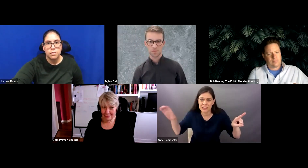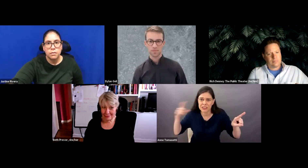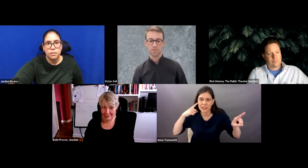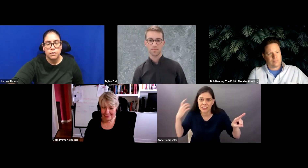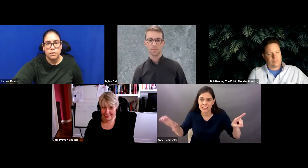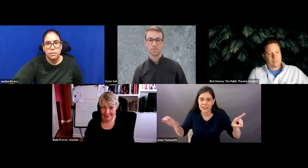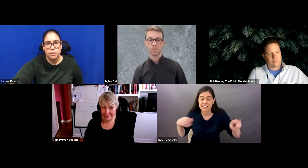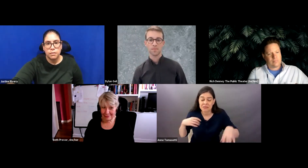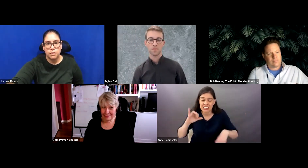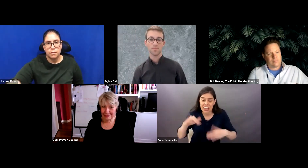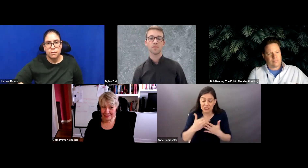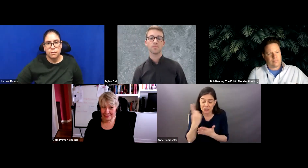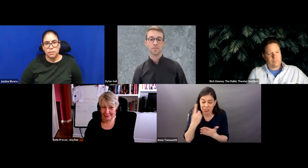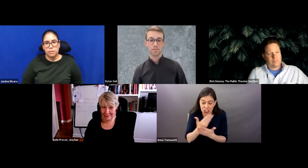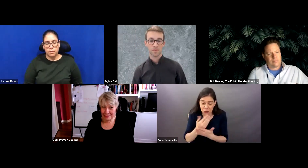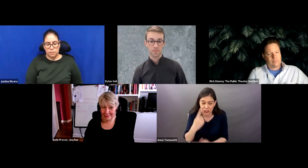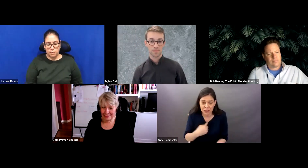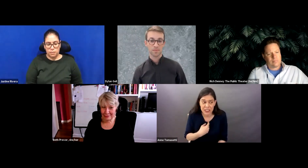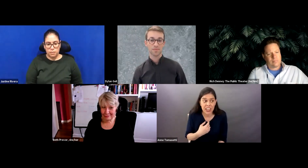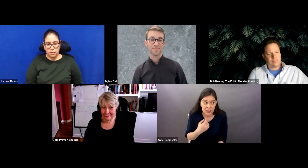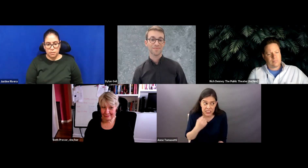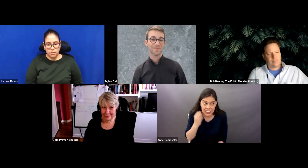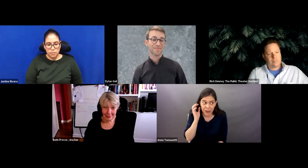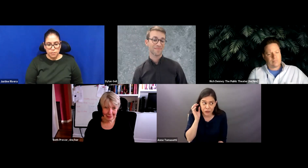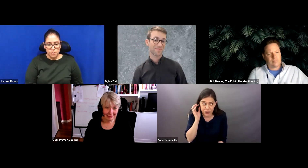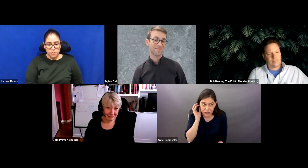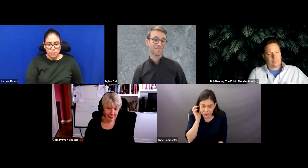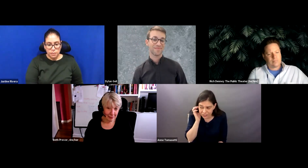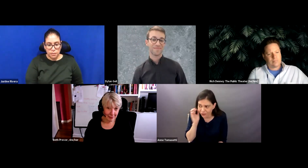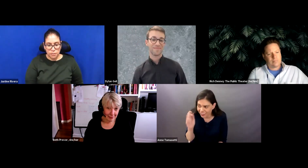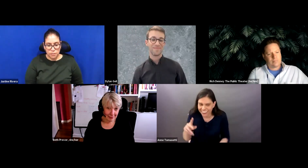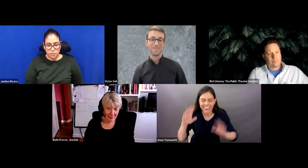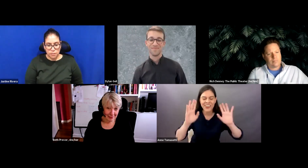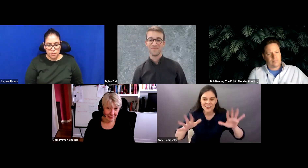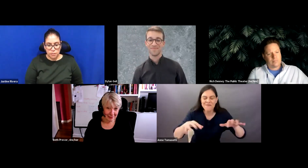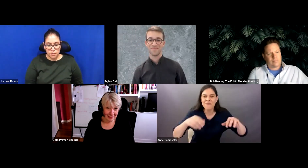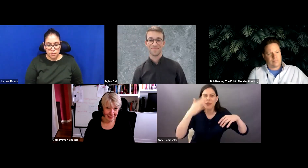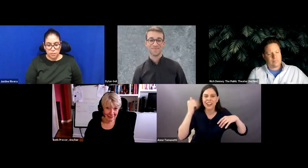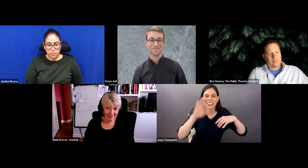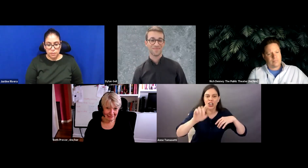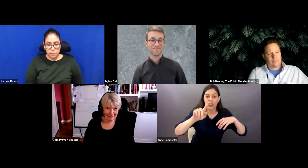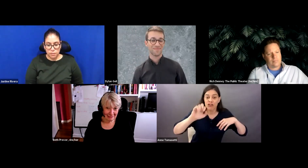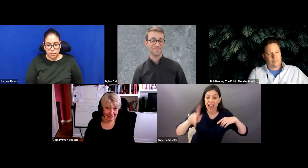needed to know the sound cues of when our lines were. It was actually really interesting, because I didn't know a lot